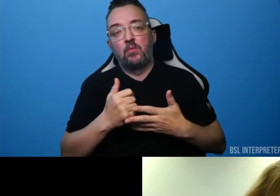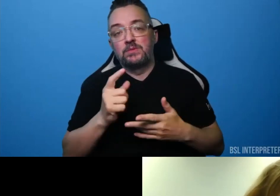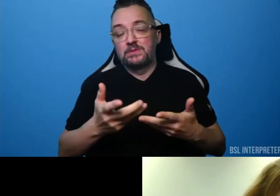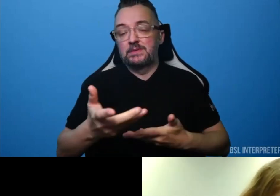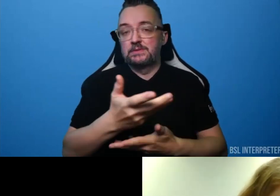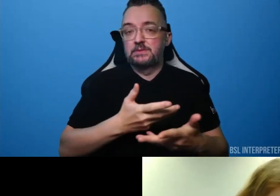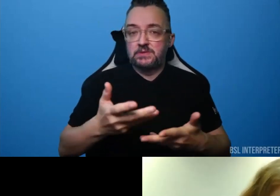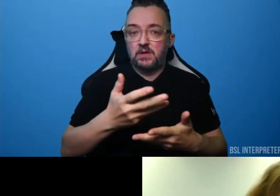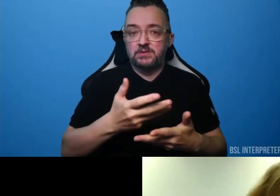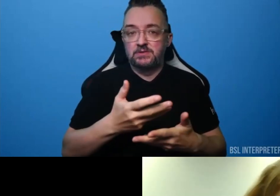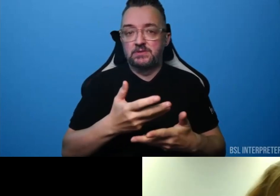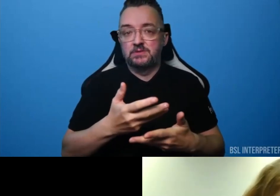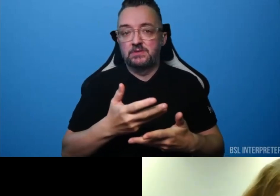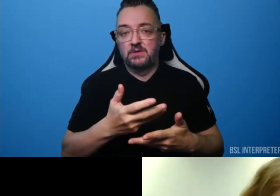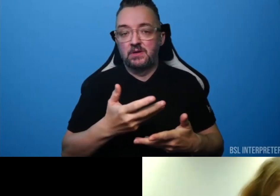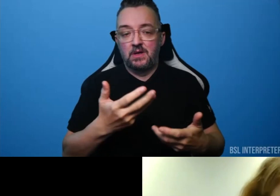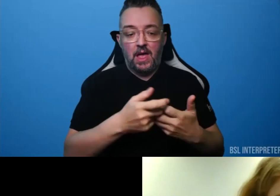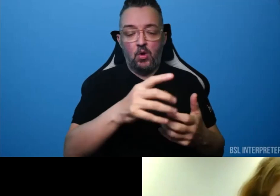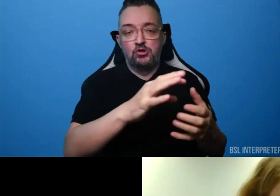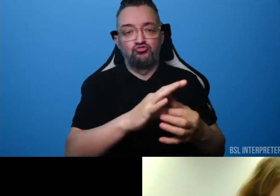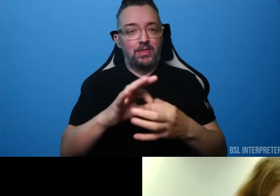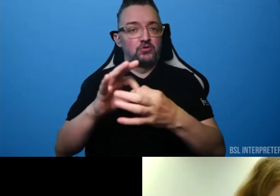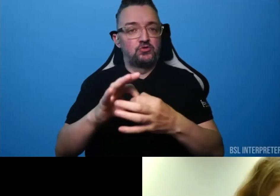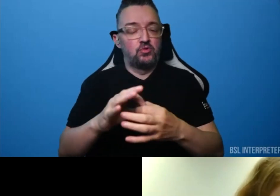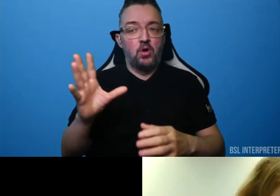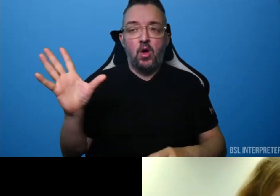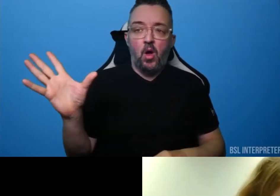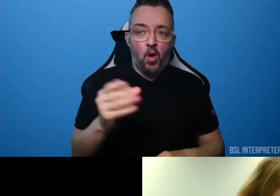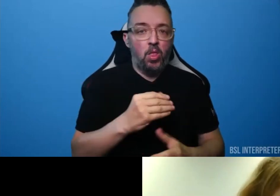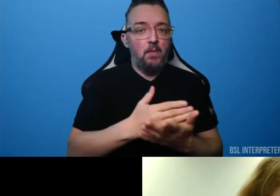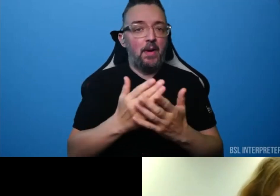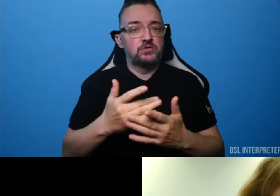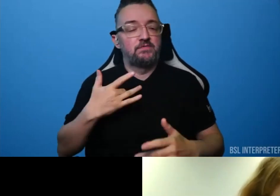as it relates to all aspects of life rather than separating it out.